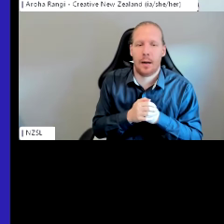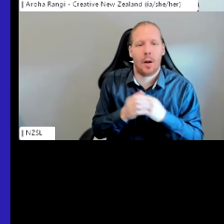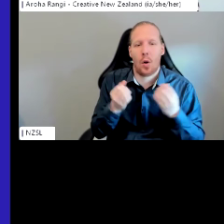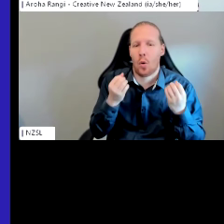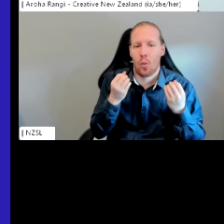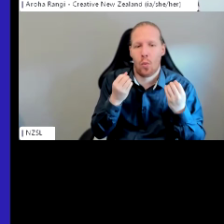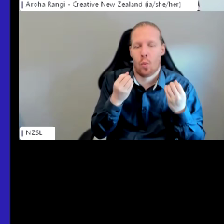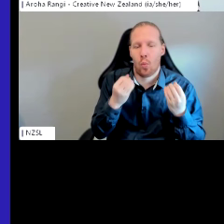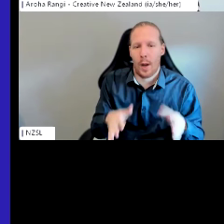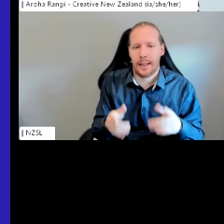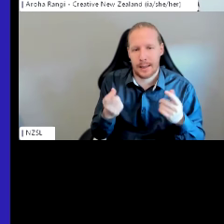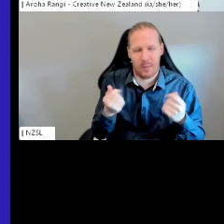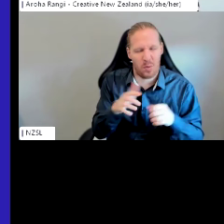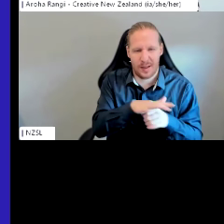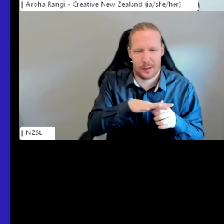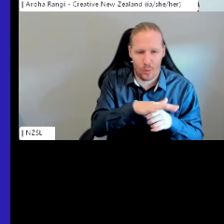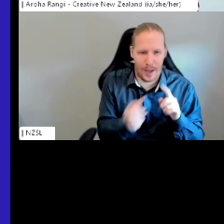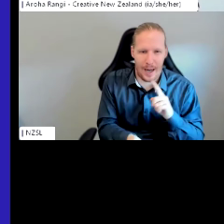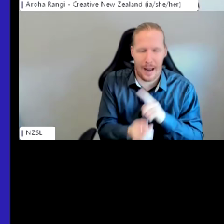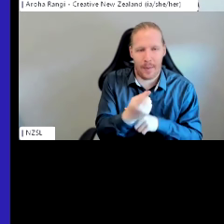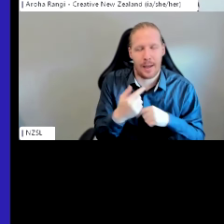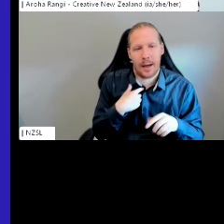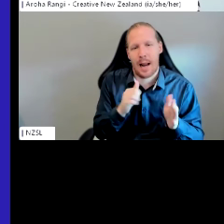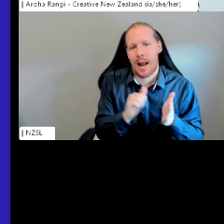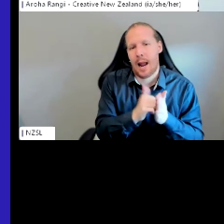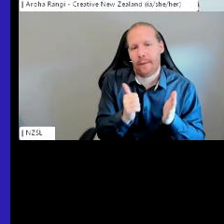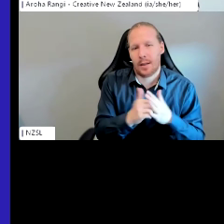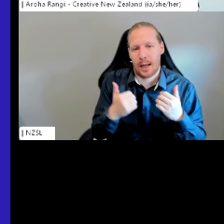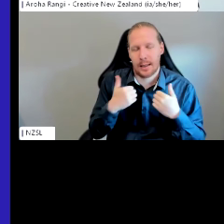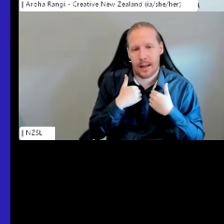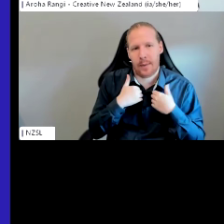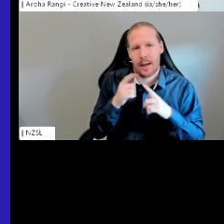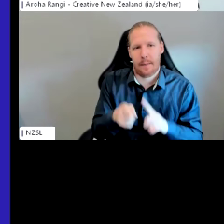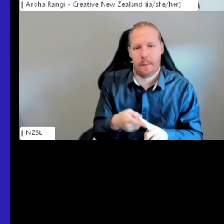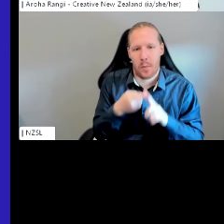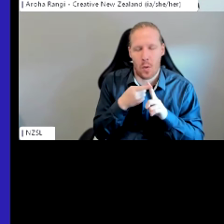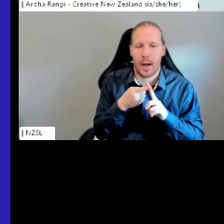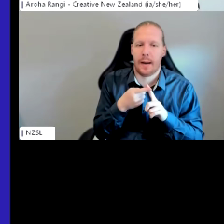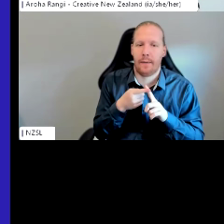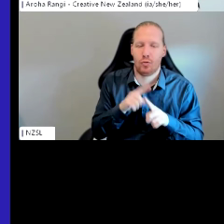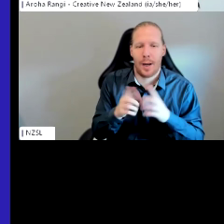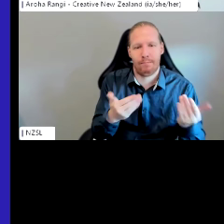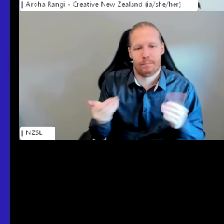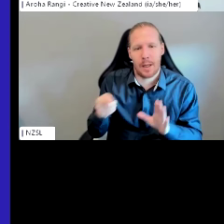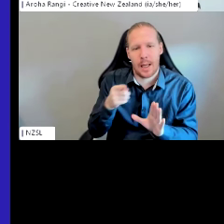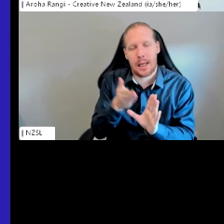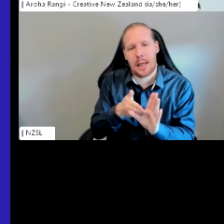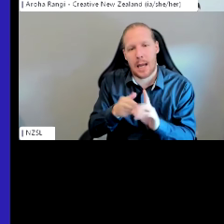was employed to produce a campaign for to get young people to go to opera and it would looked